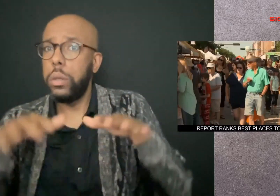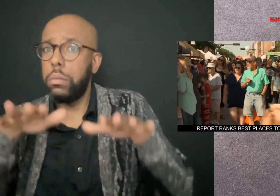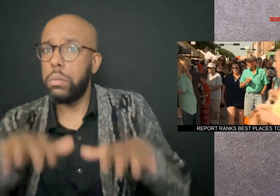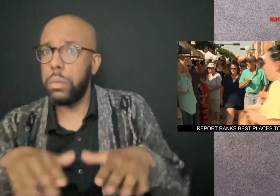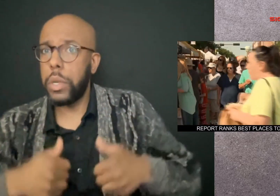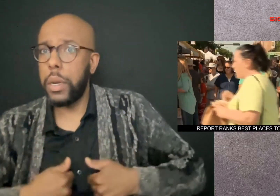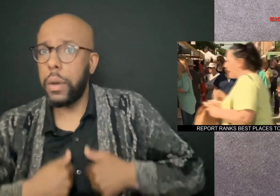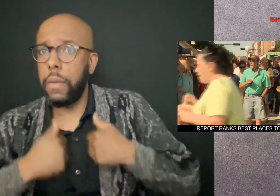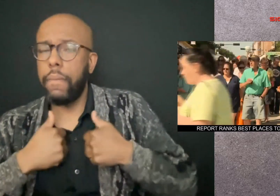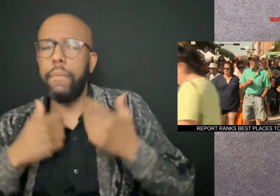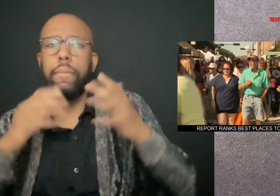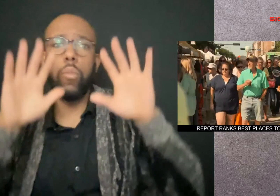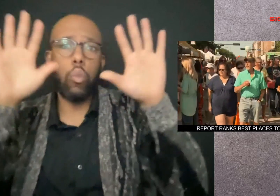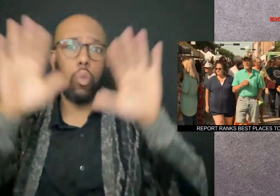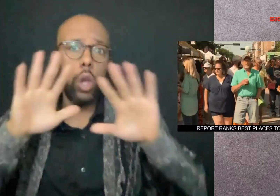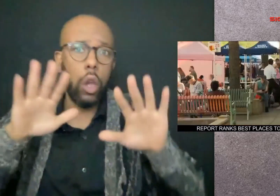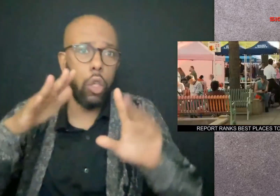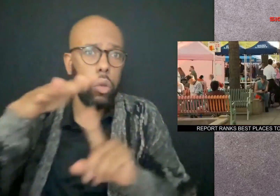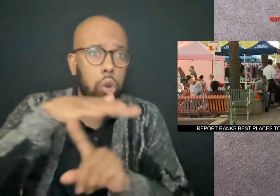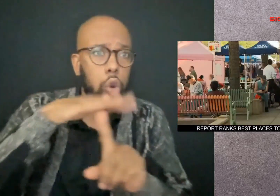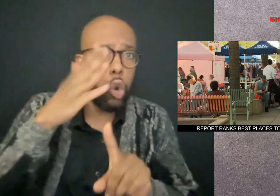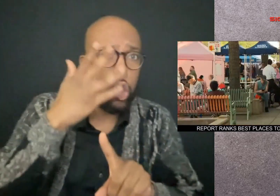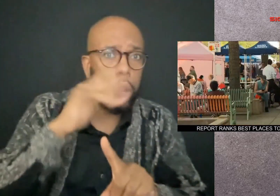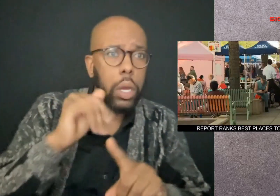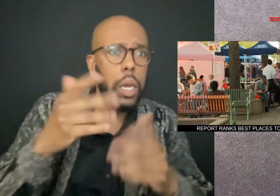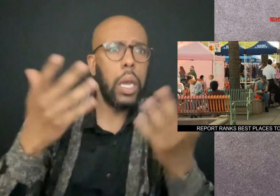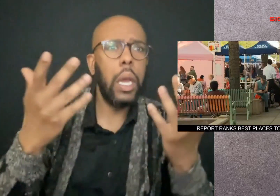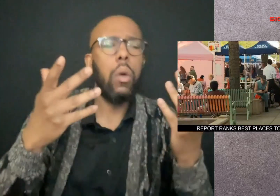including the cost of living, weather